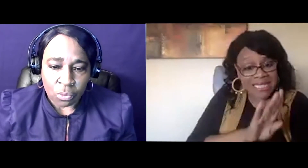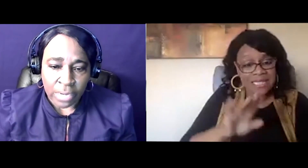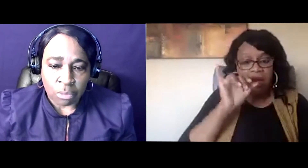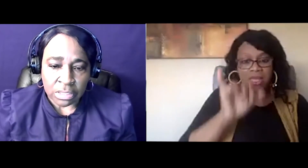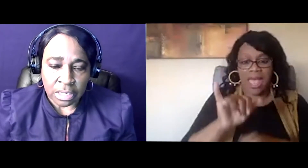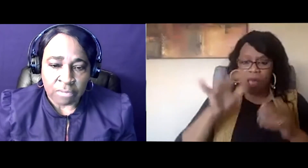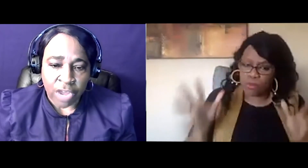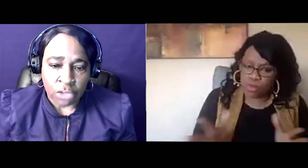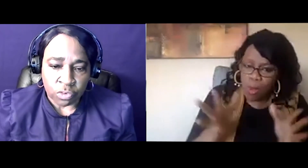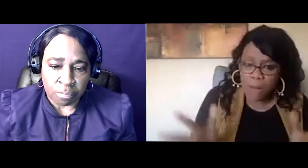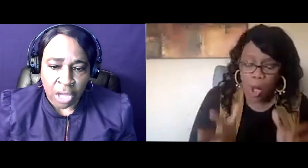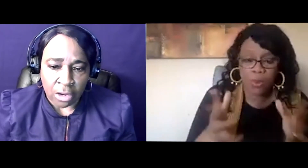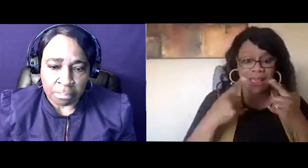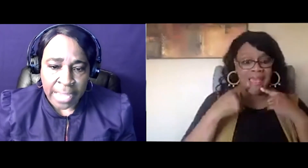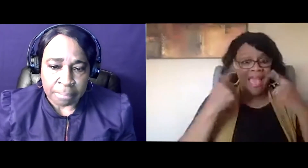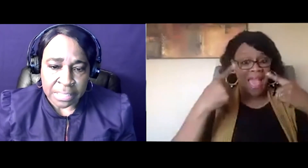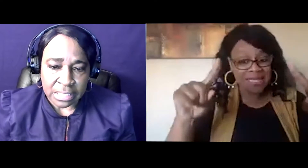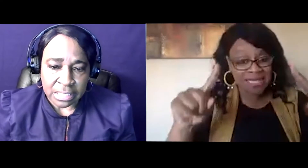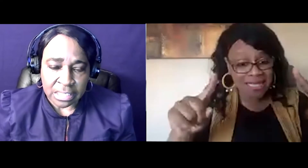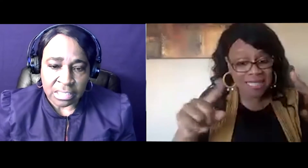When I was involved with Black businesses